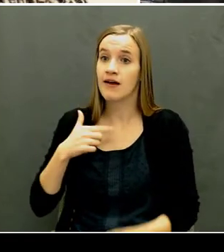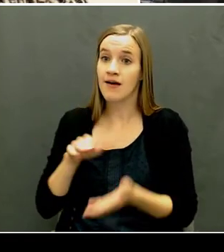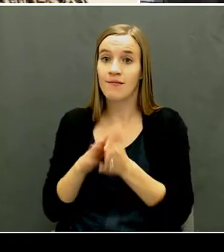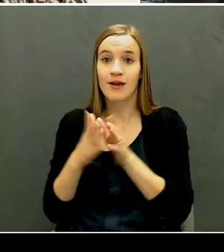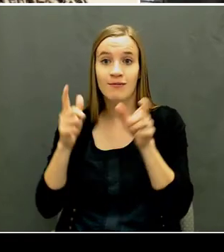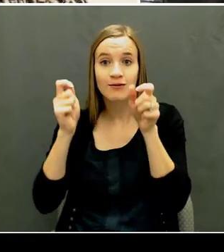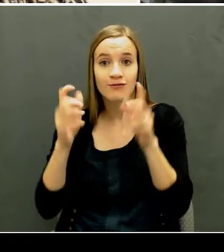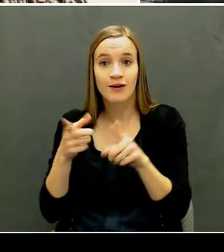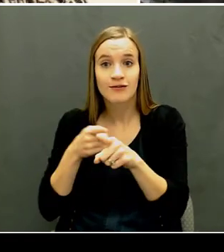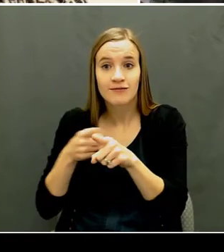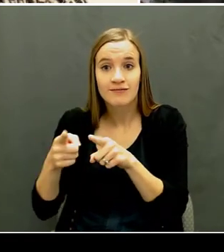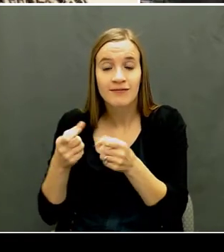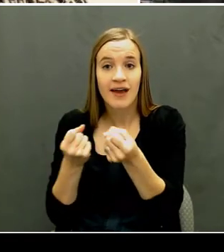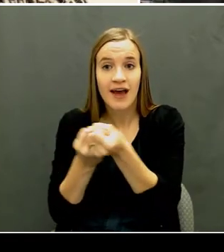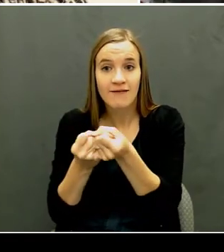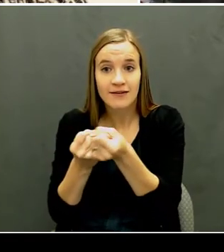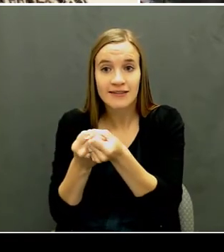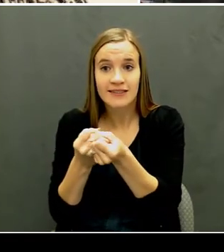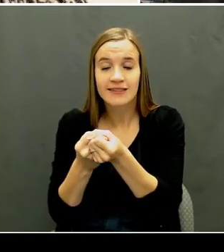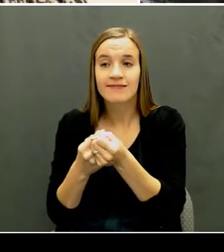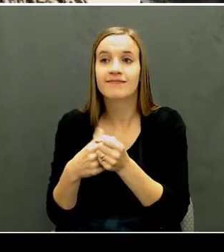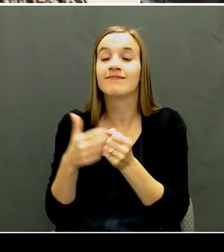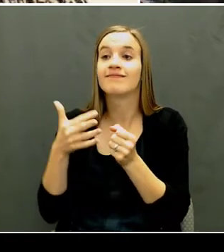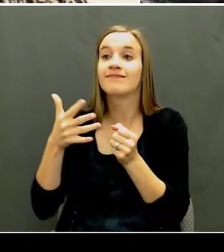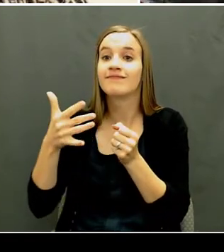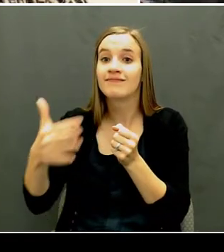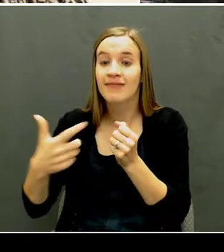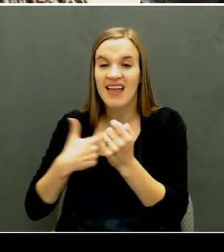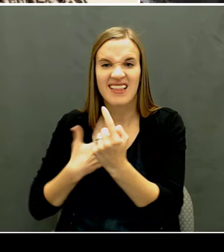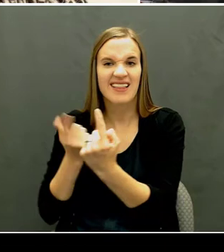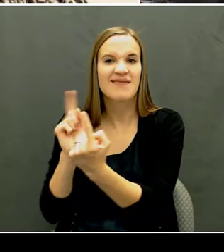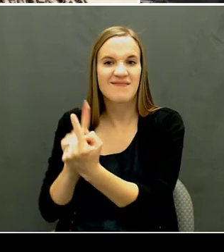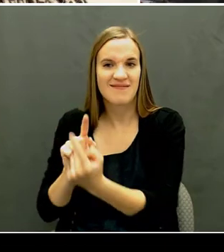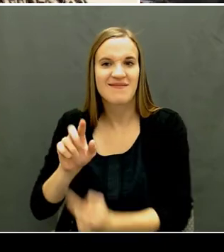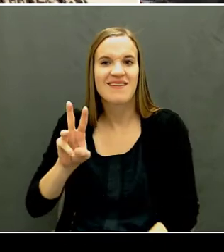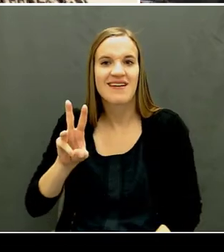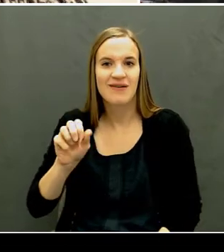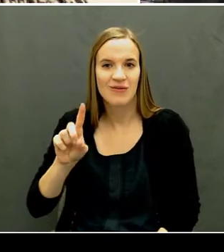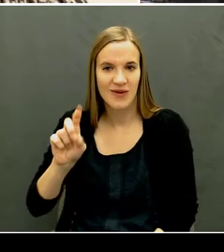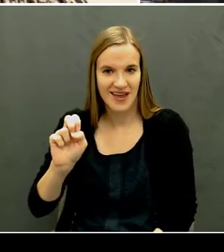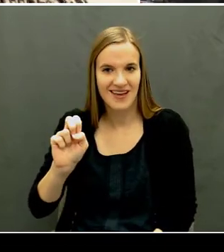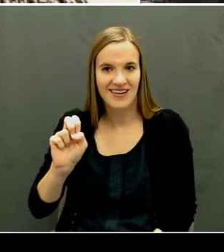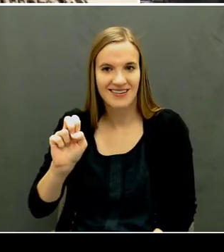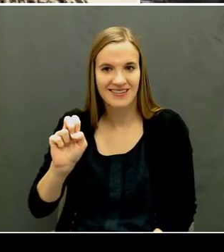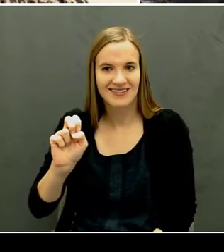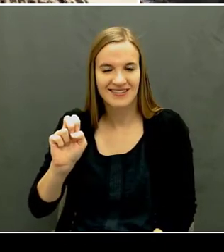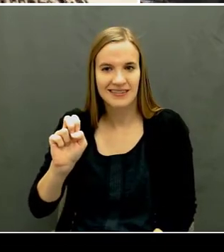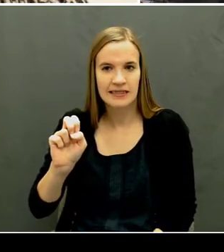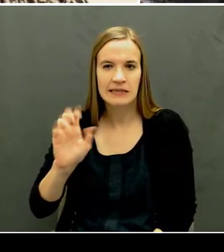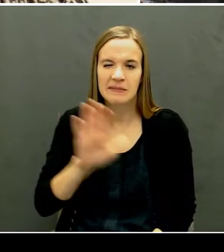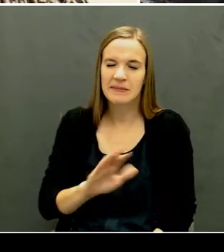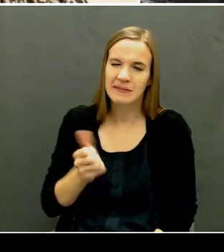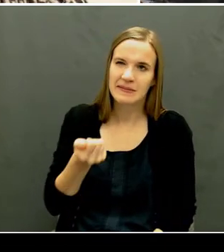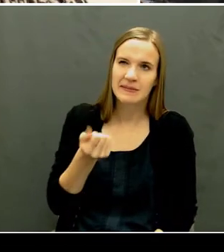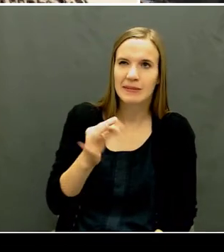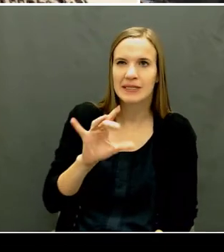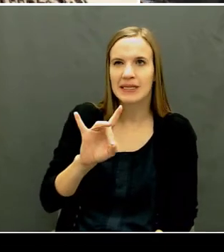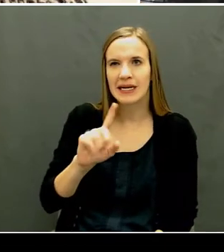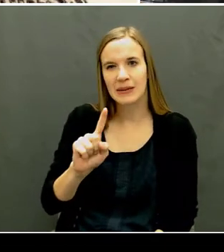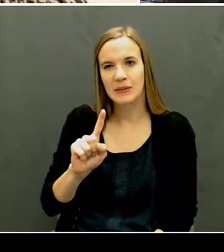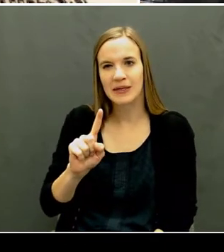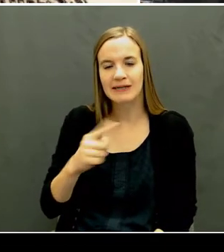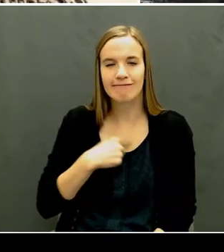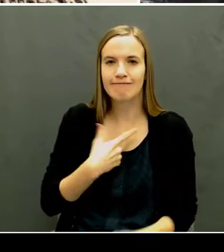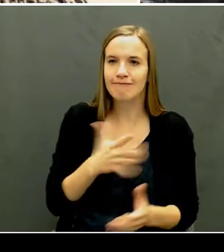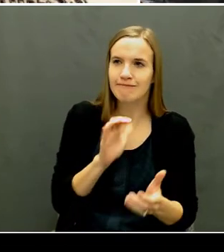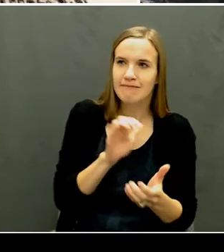met Wade, actually, shortly after I moved there in 81 after my marriage, and we hooked up and he